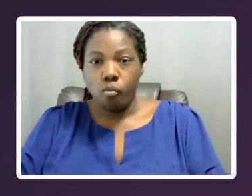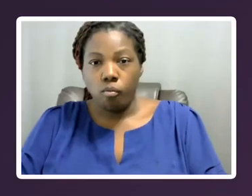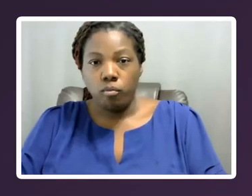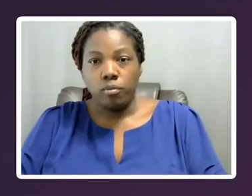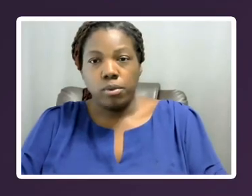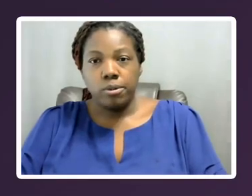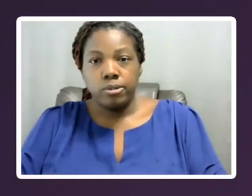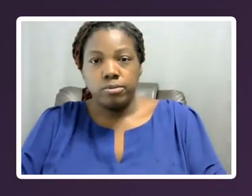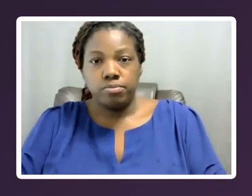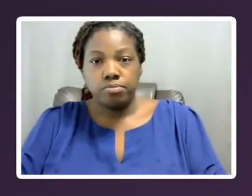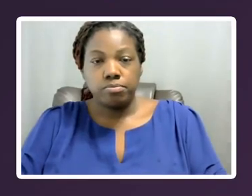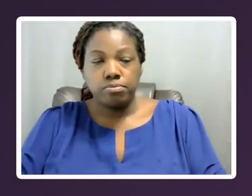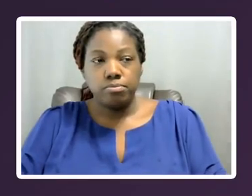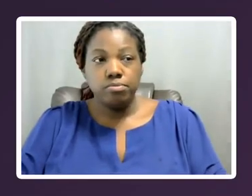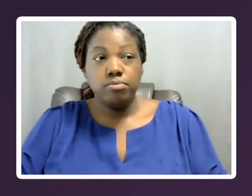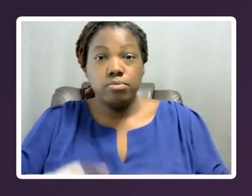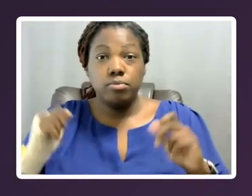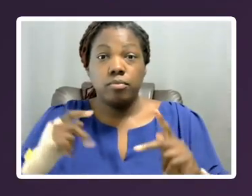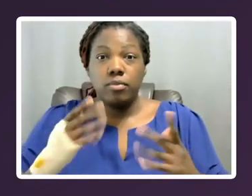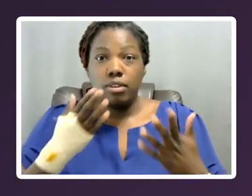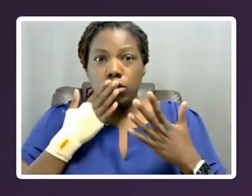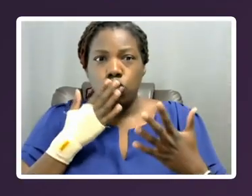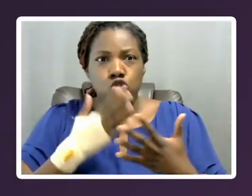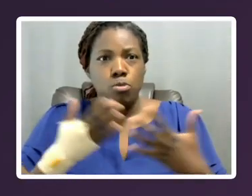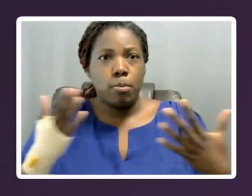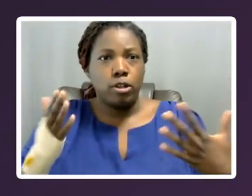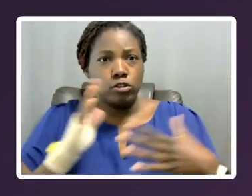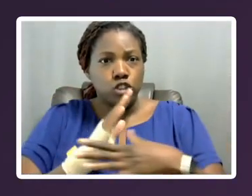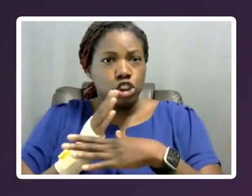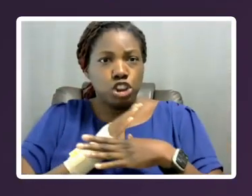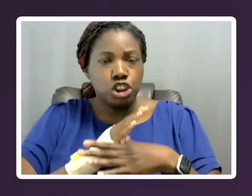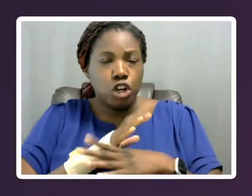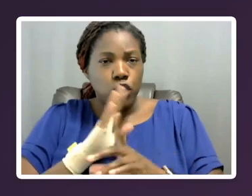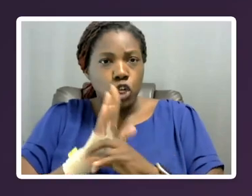Okay. Well thank you again for sharing all of your thoughts. We really appreciate it.